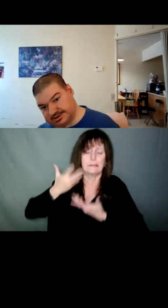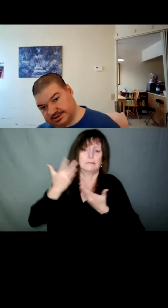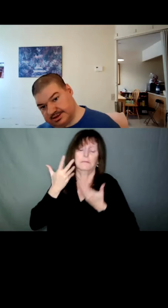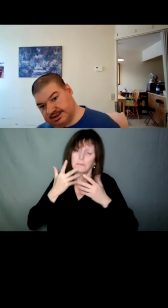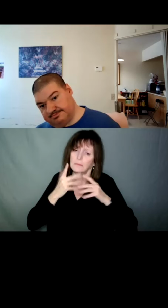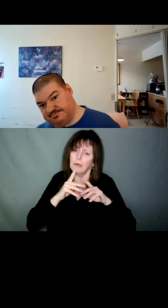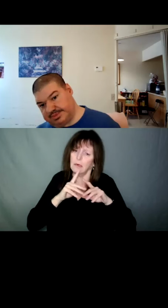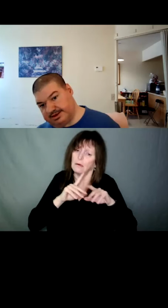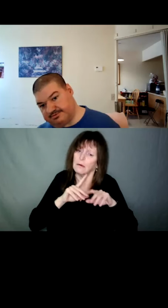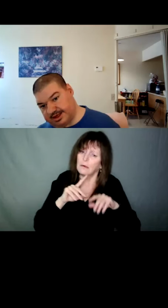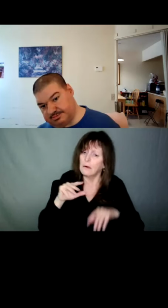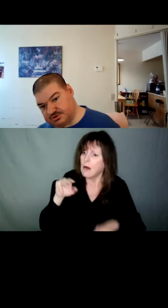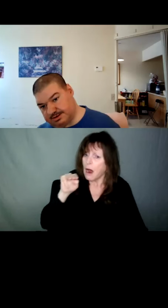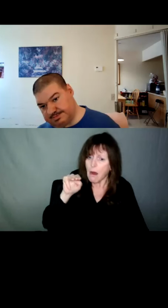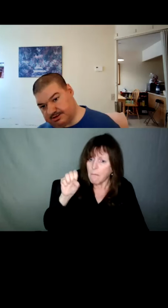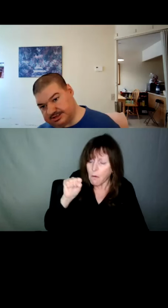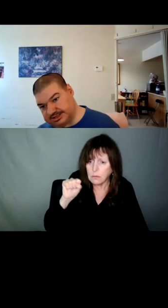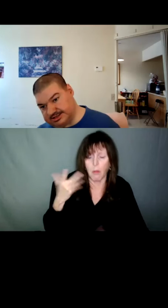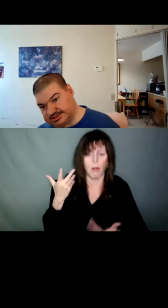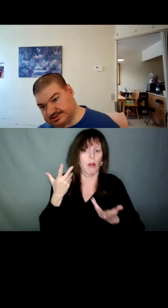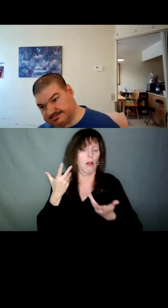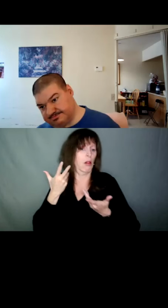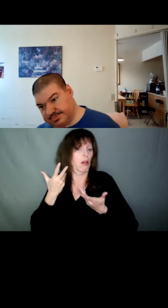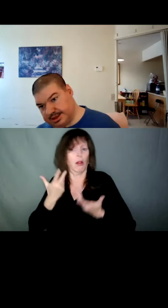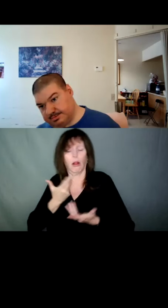transplants, cancer, diabetes, liver disease , thrombosis